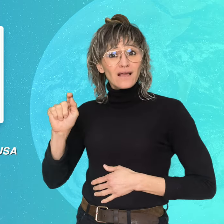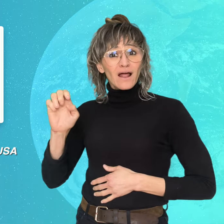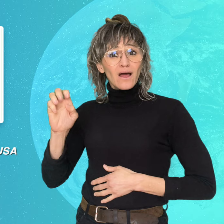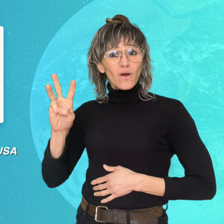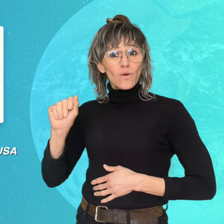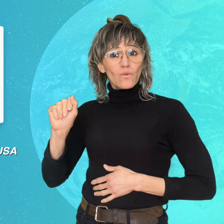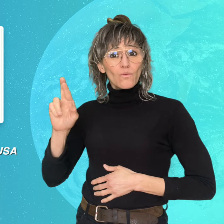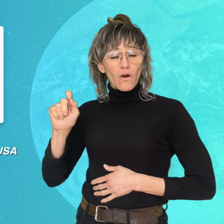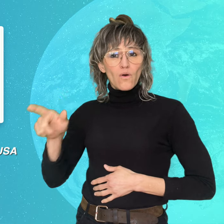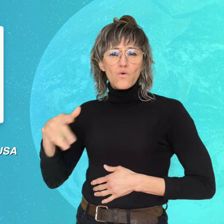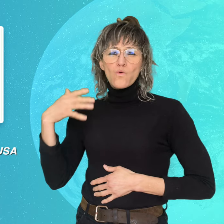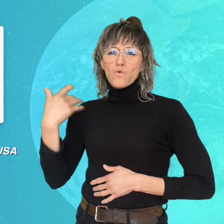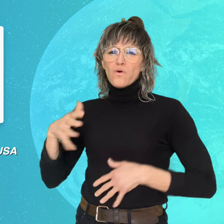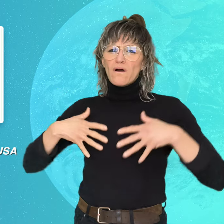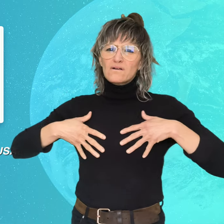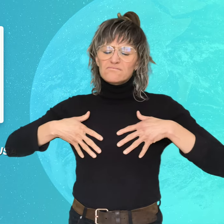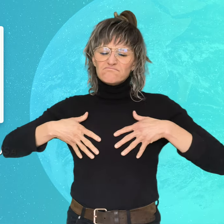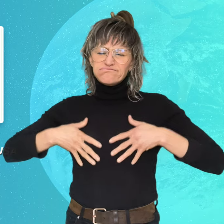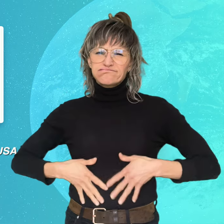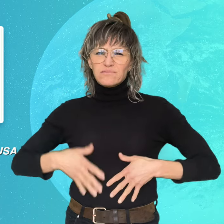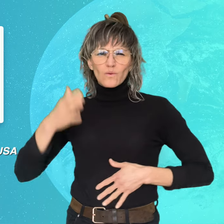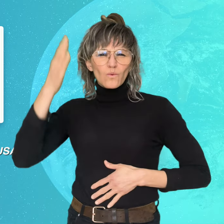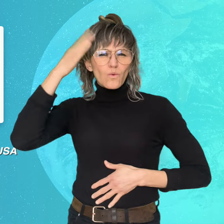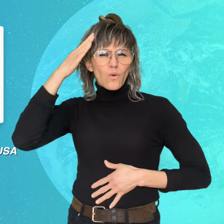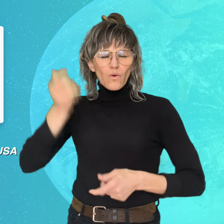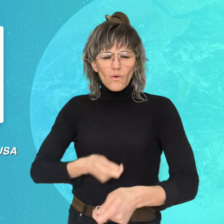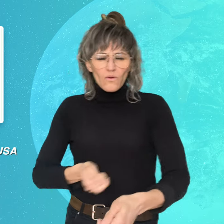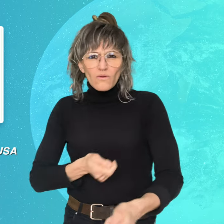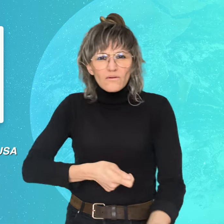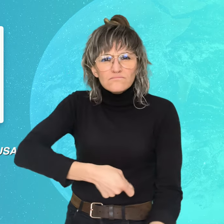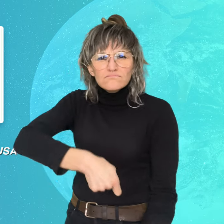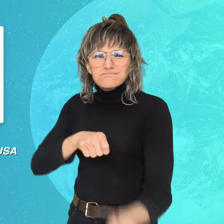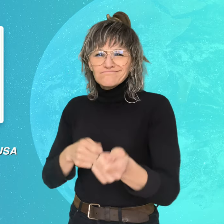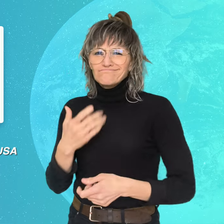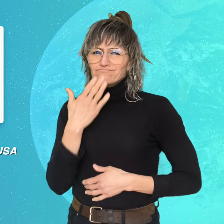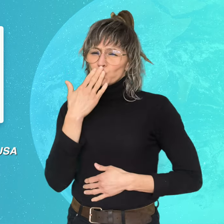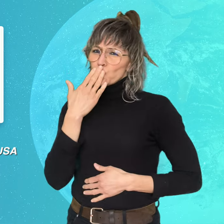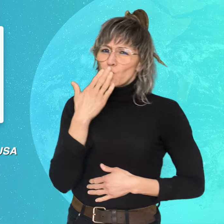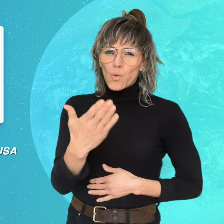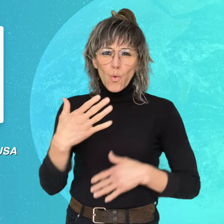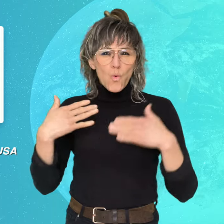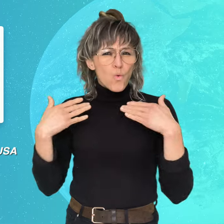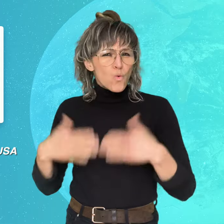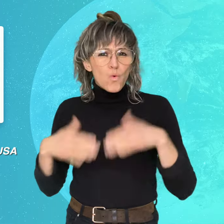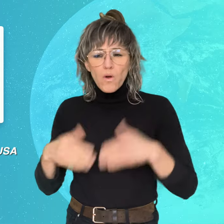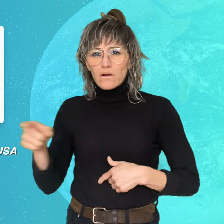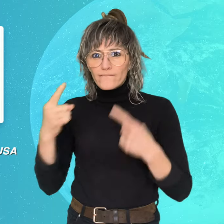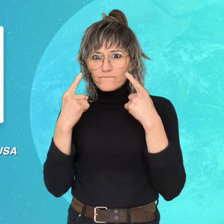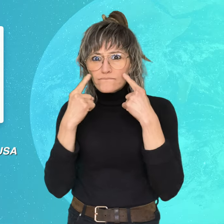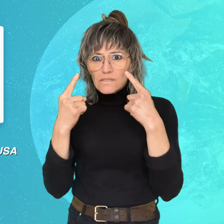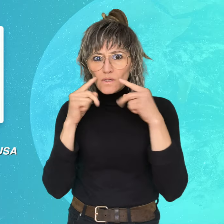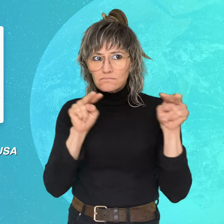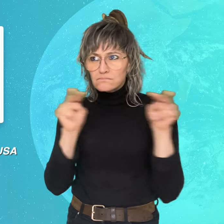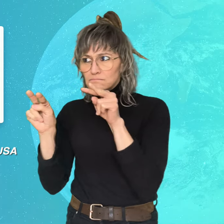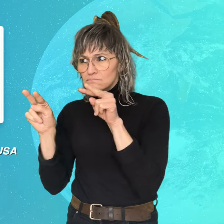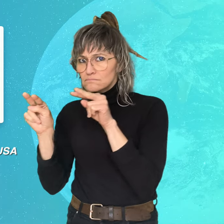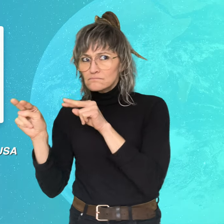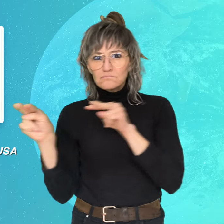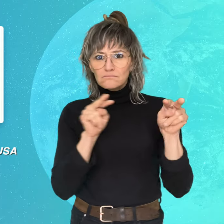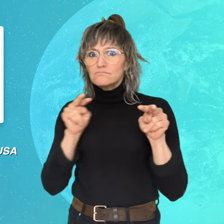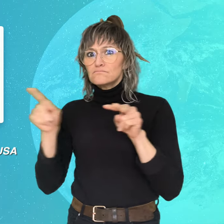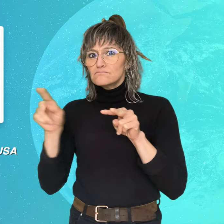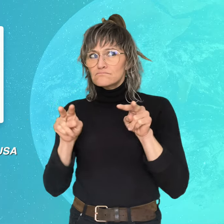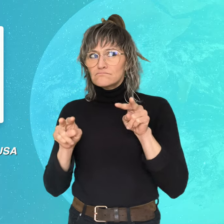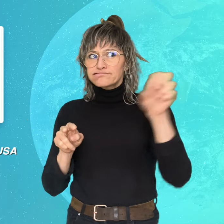knows the game so well and is so visual that he knows when the referee